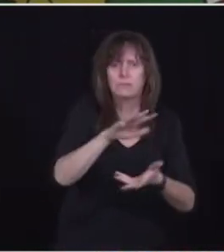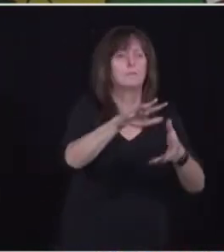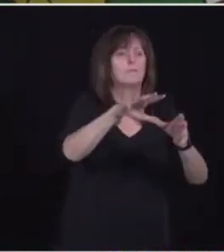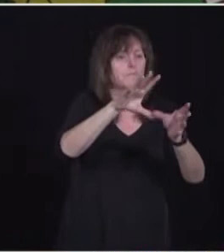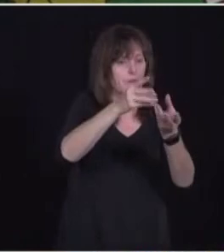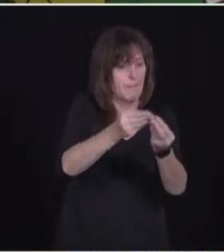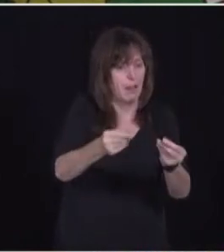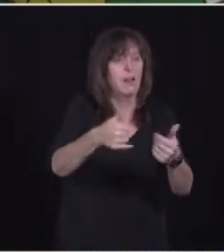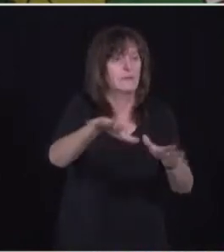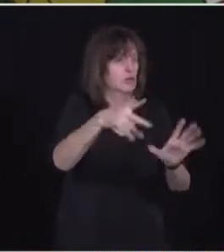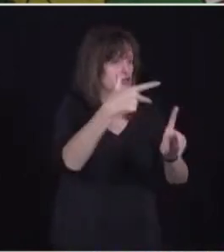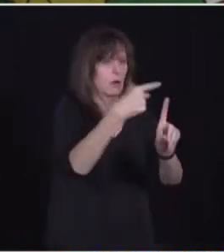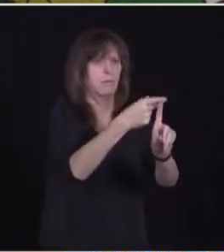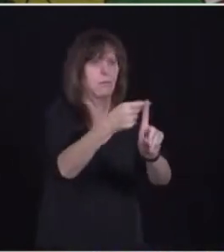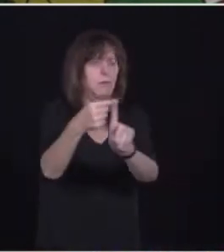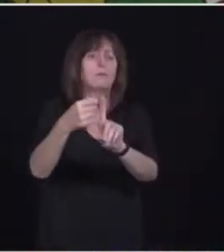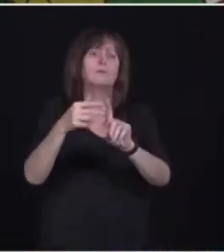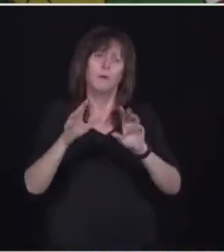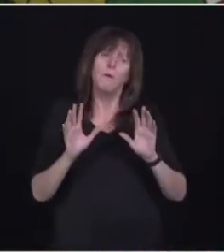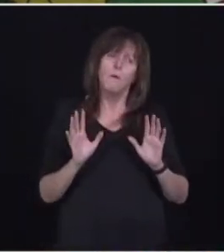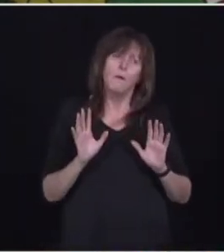vaccine before we are even close to those 15